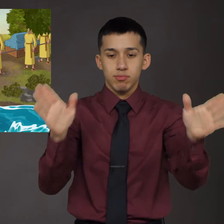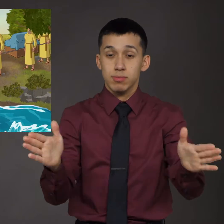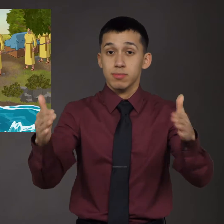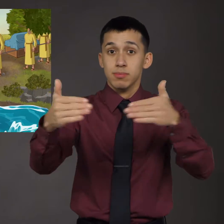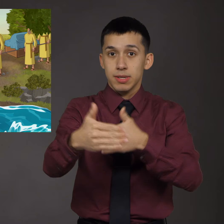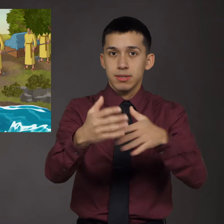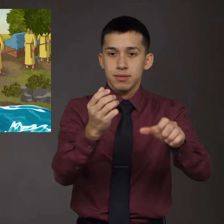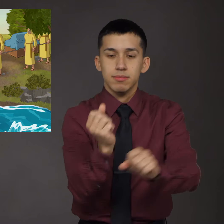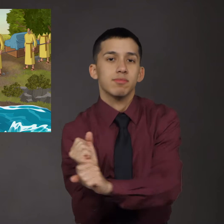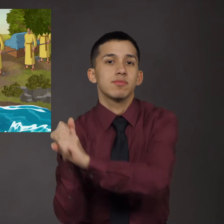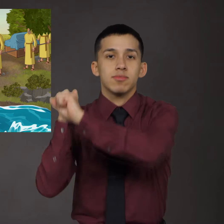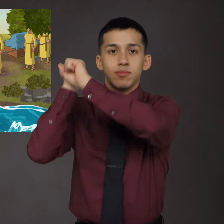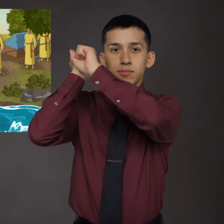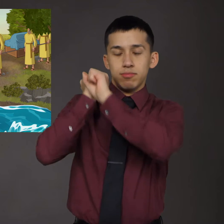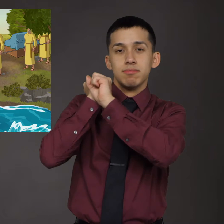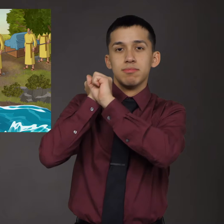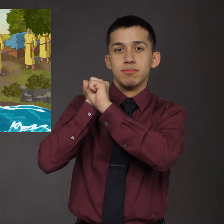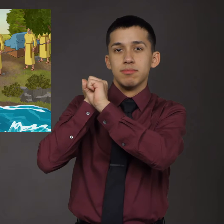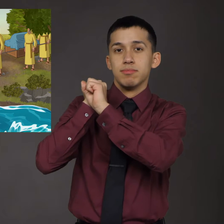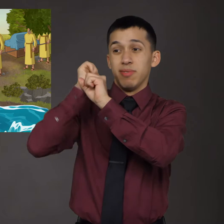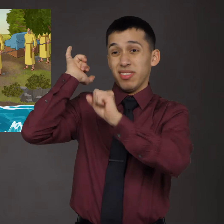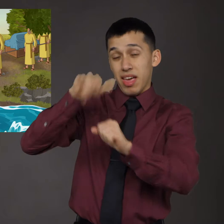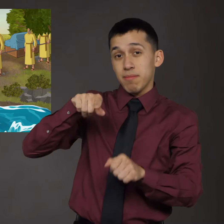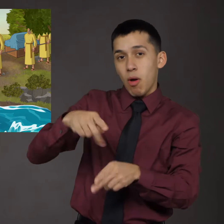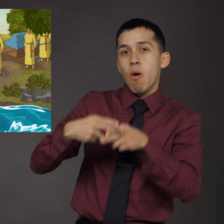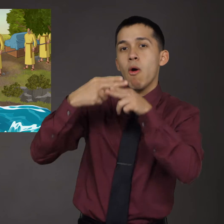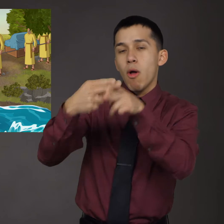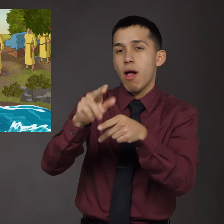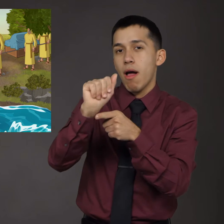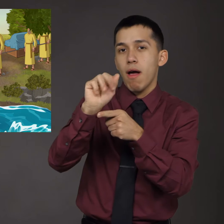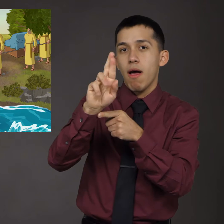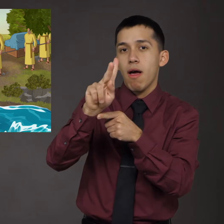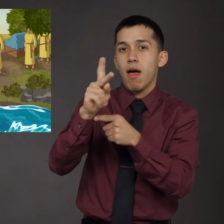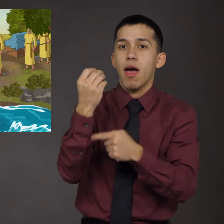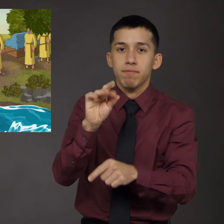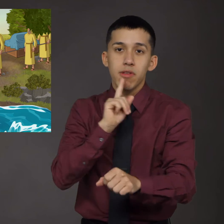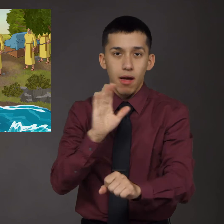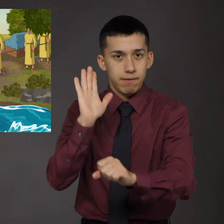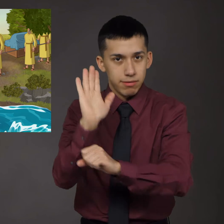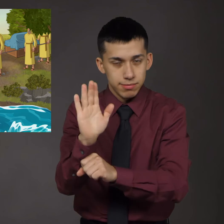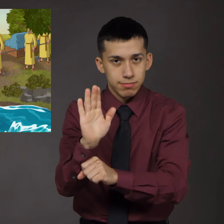The priests carried these sacred items in a box called the ark of the covenant.